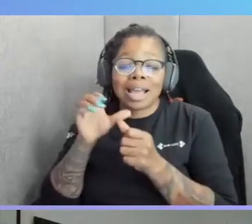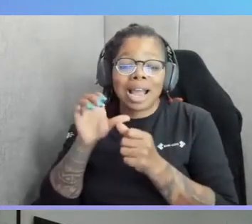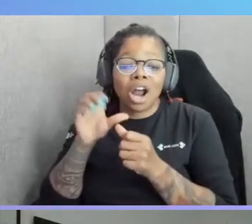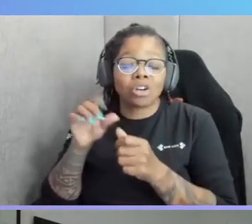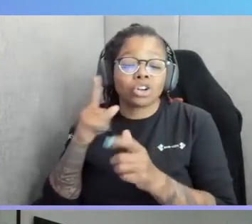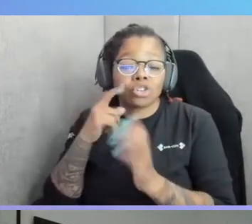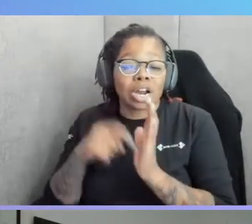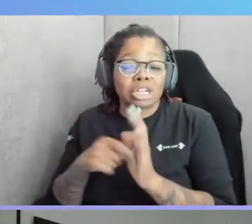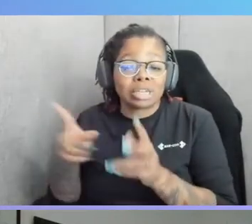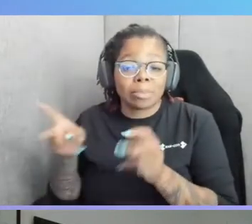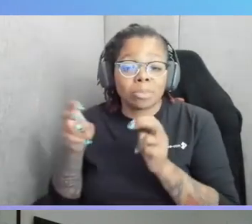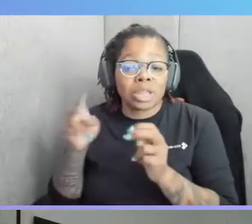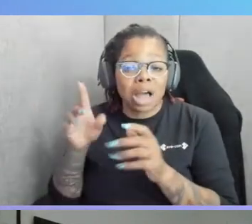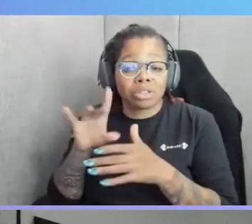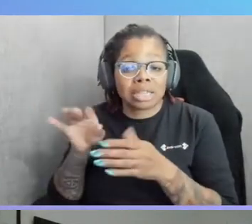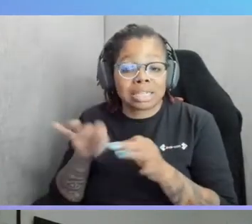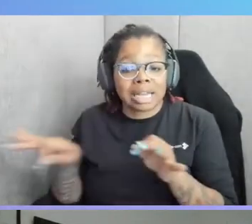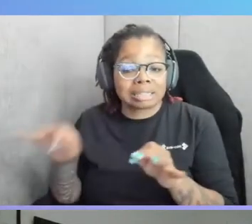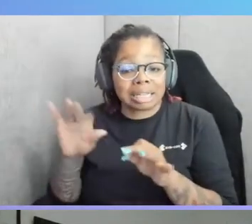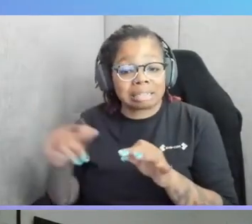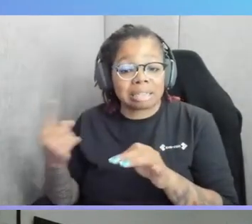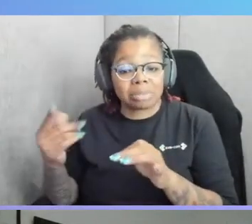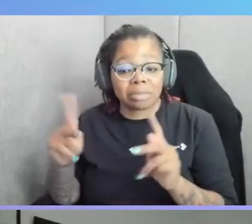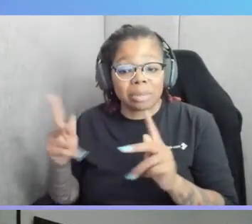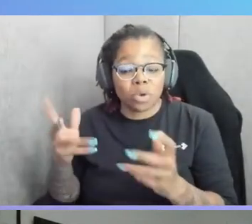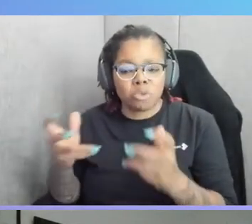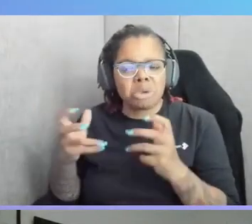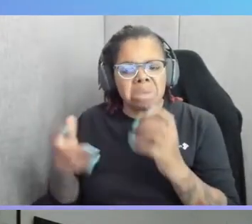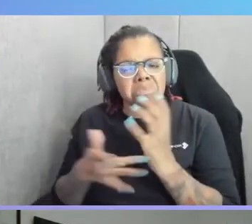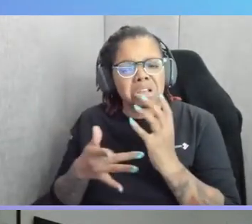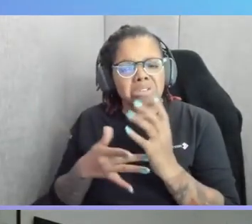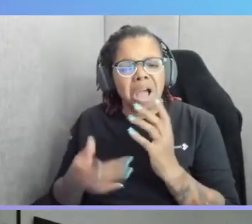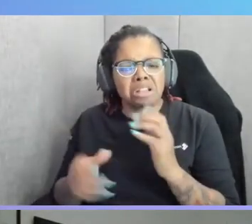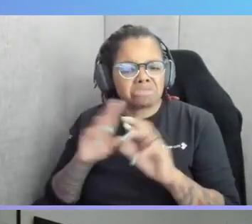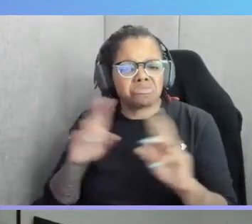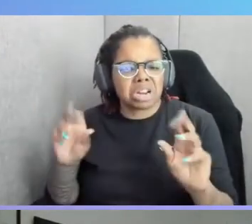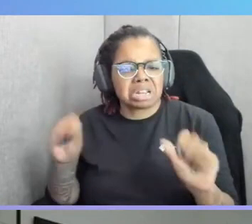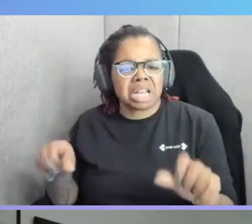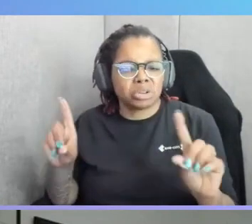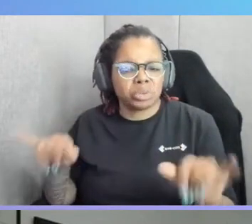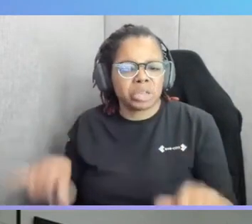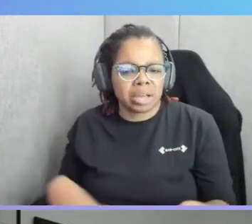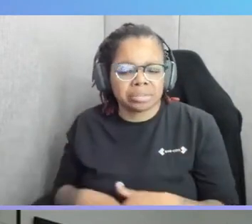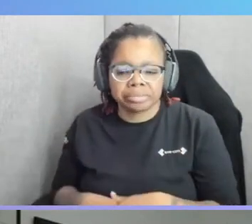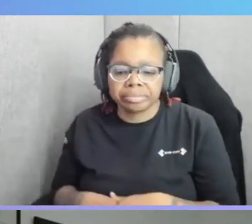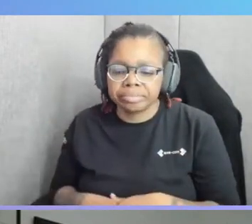be something participants wanted. And it's well within technology capabilities. Right now. Um, the fact that our